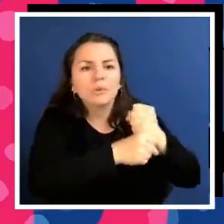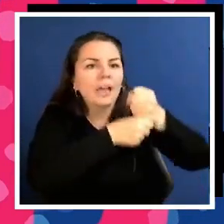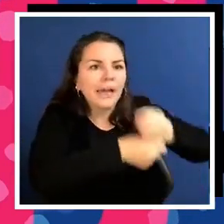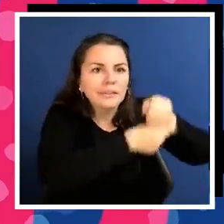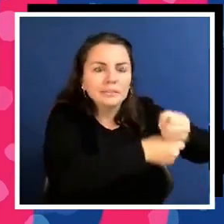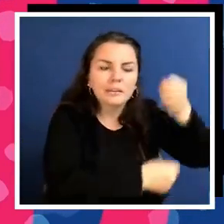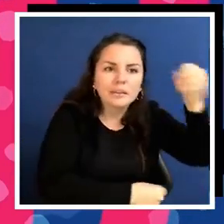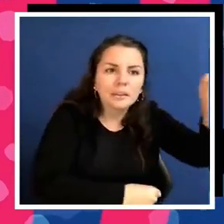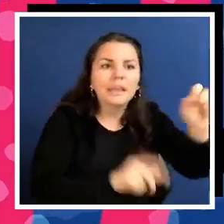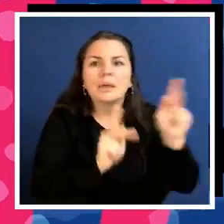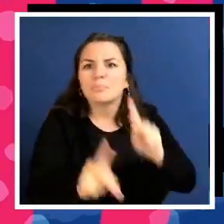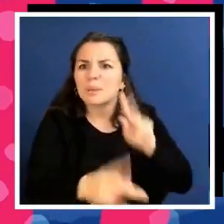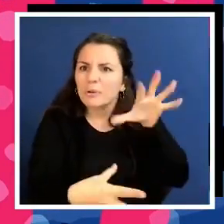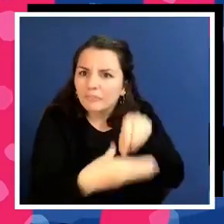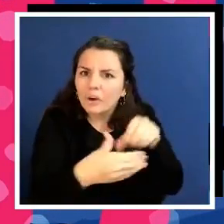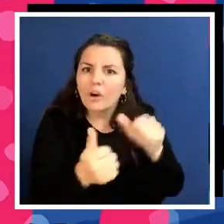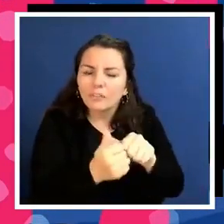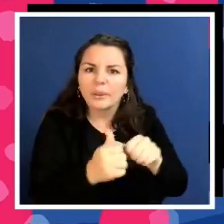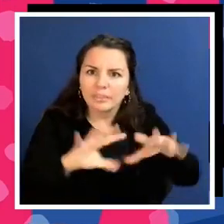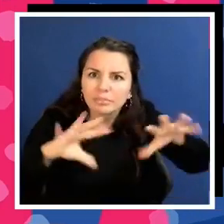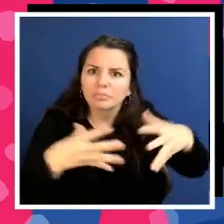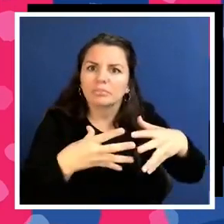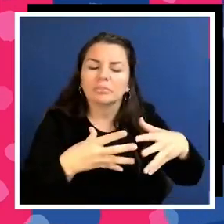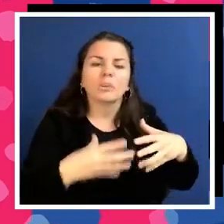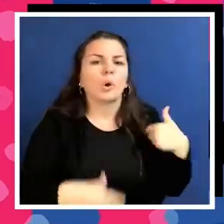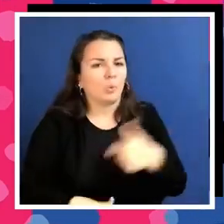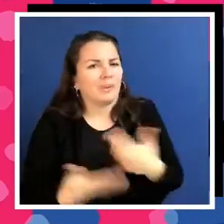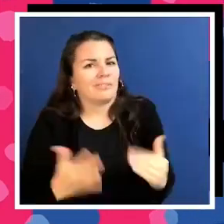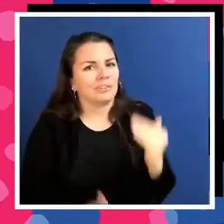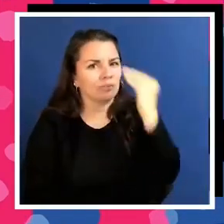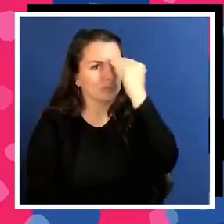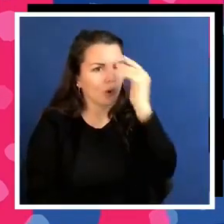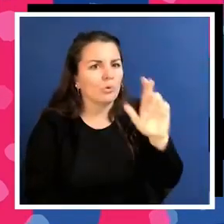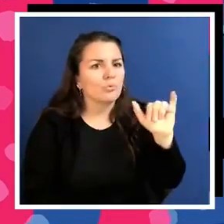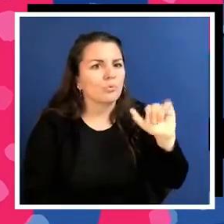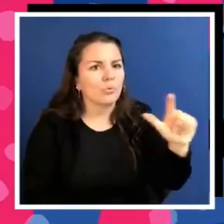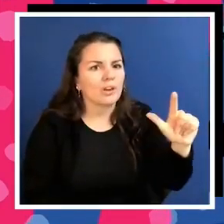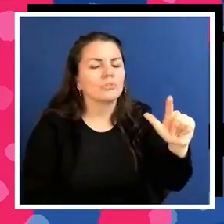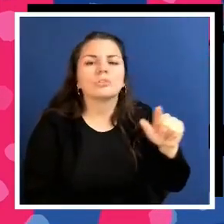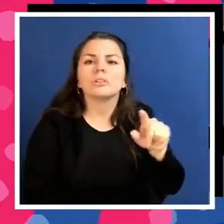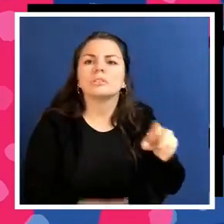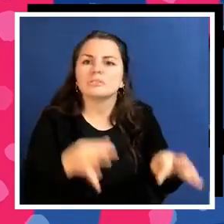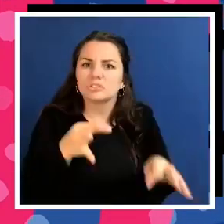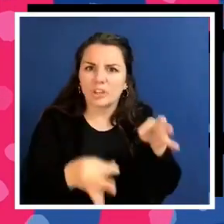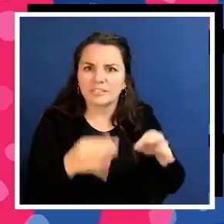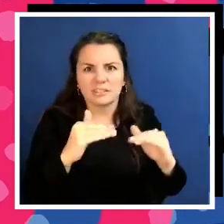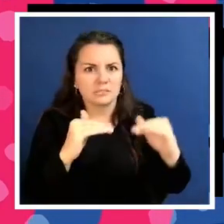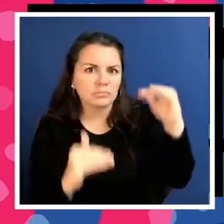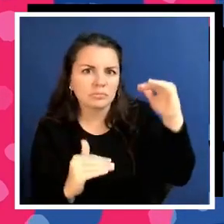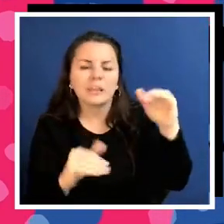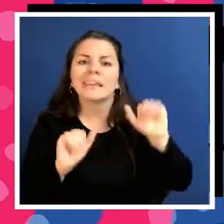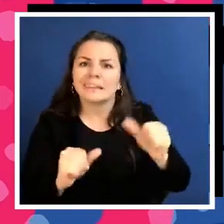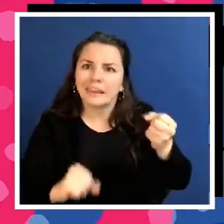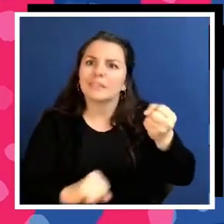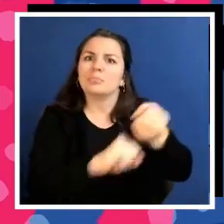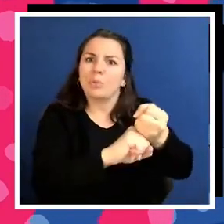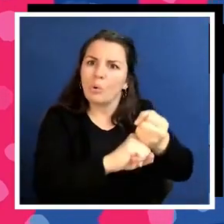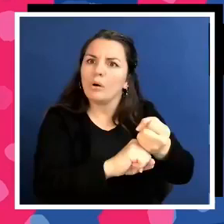RACIAL JUSTICE GOT PEOPLE TO THE STREETS. IT POWERED PEOPLE TO THE POLLS.